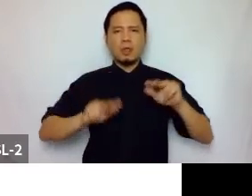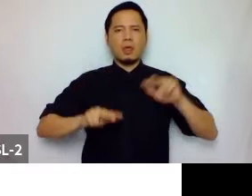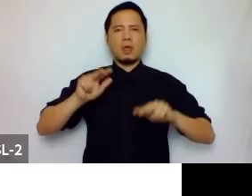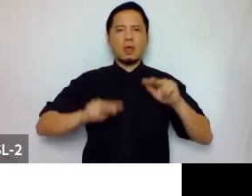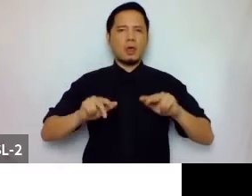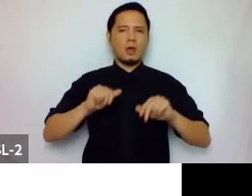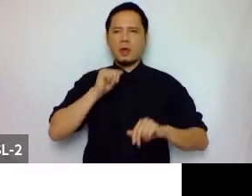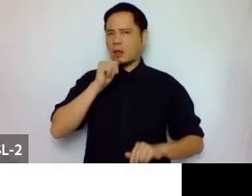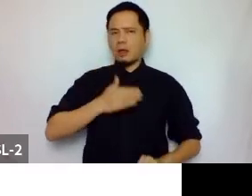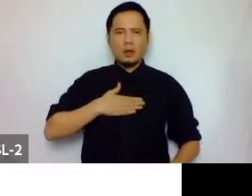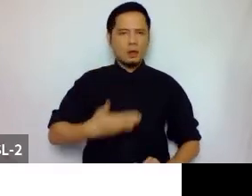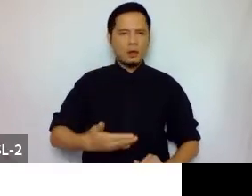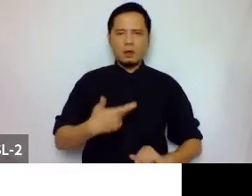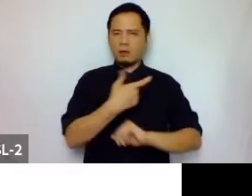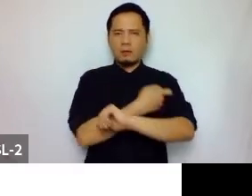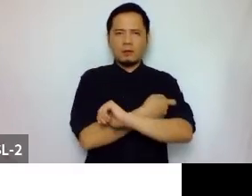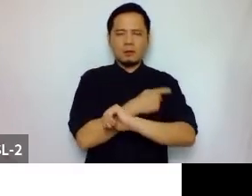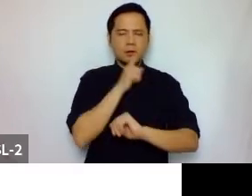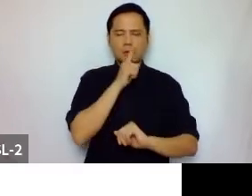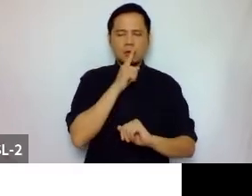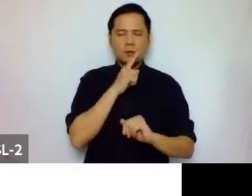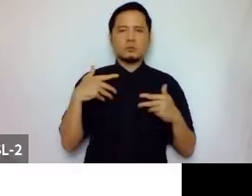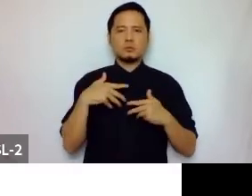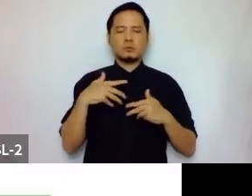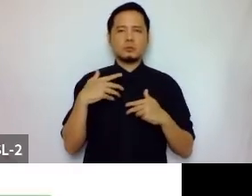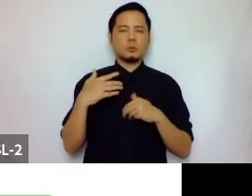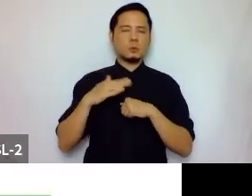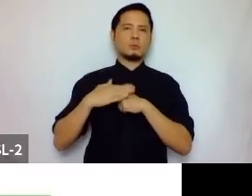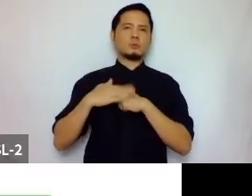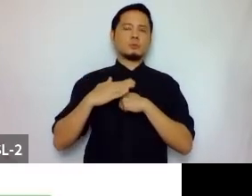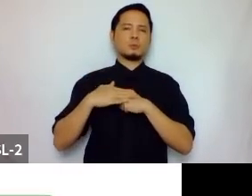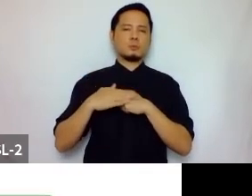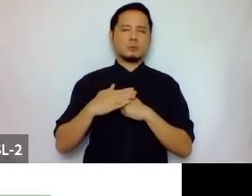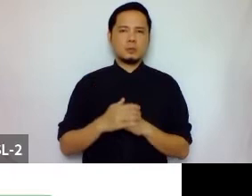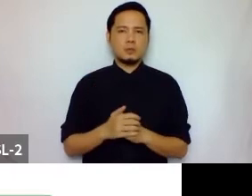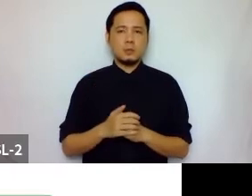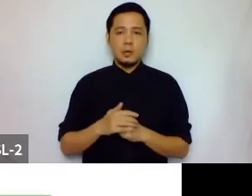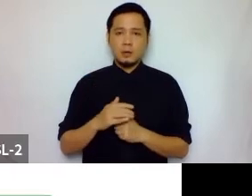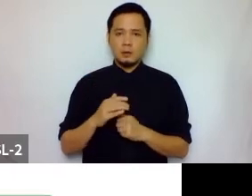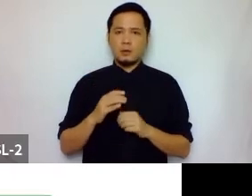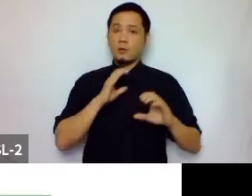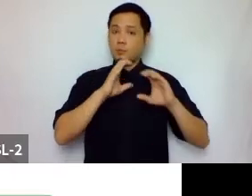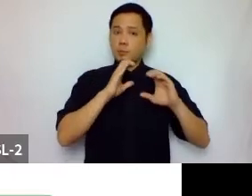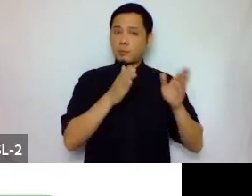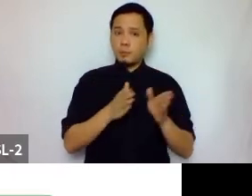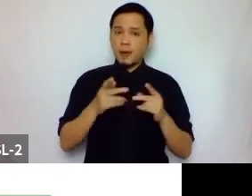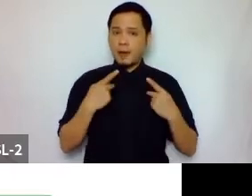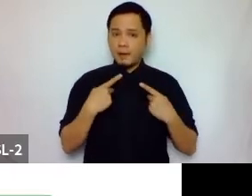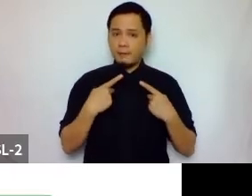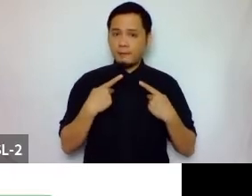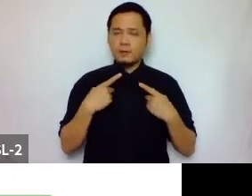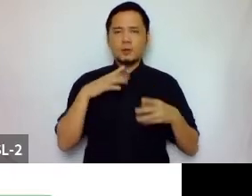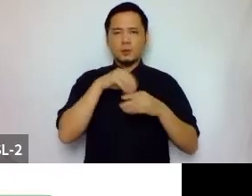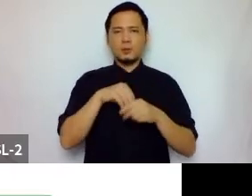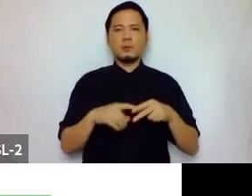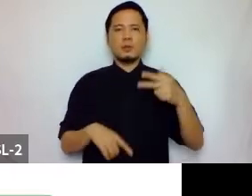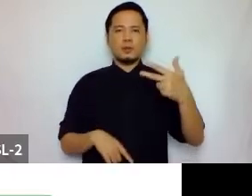That is really alarming and so in our communications plan, we consider three, three mindsets.